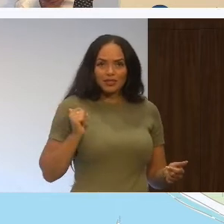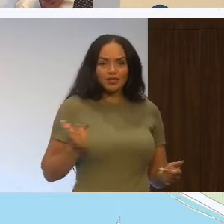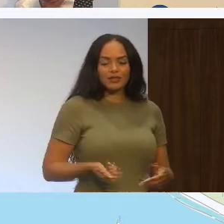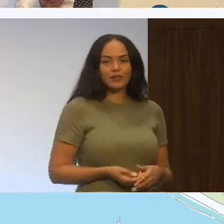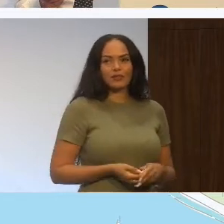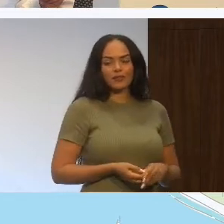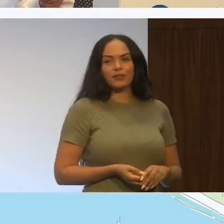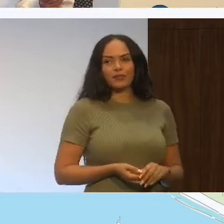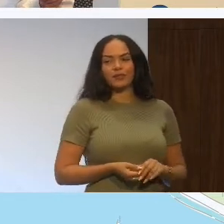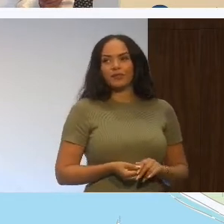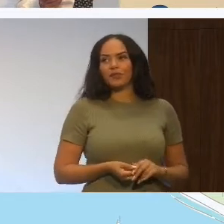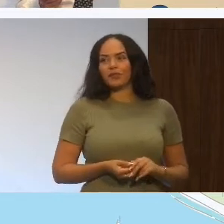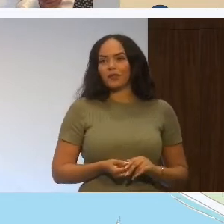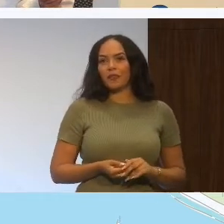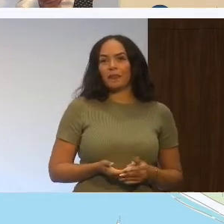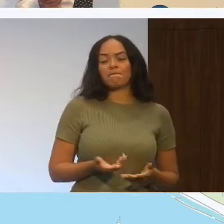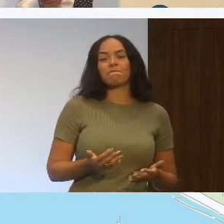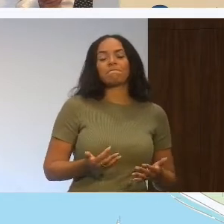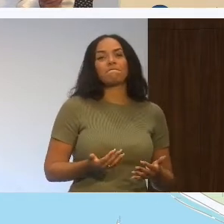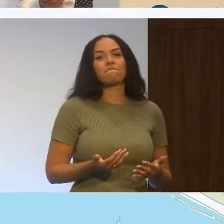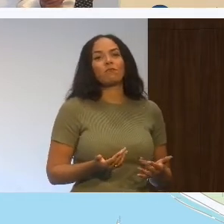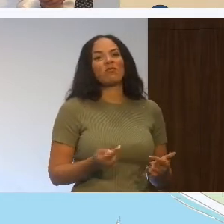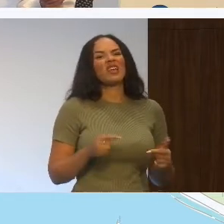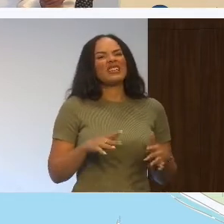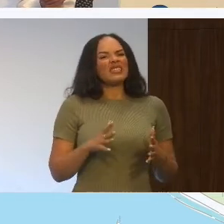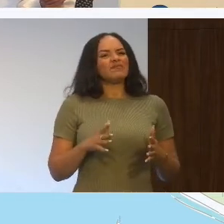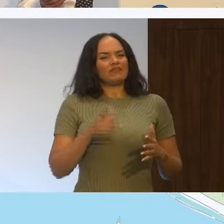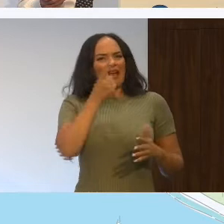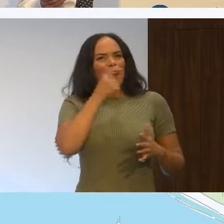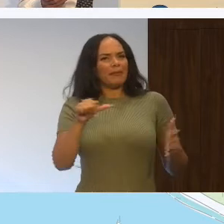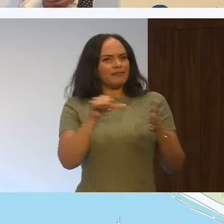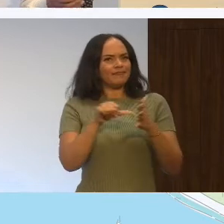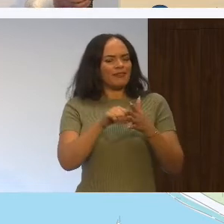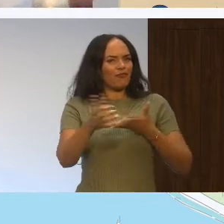And this is can sometimes be a really difficult conversation to have with people.